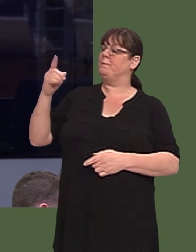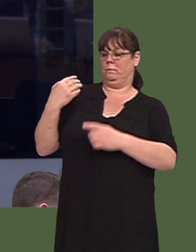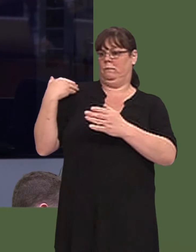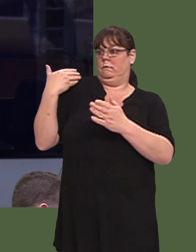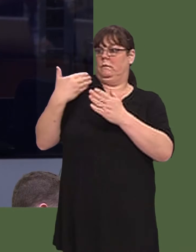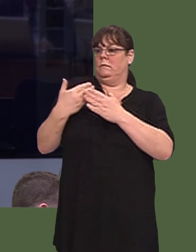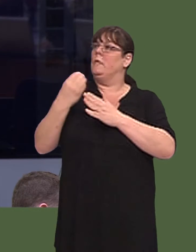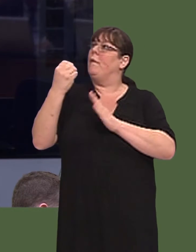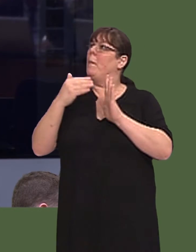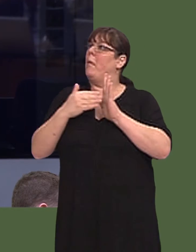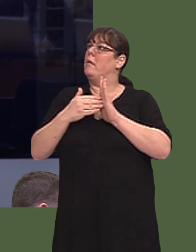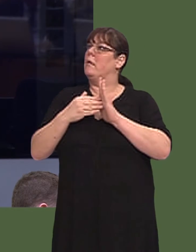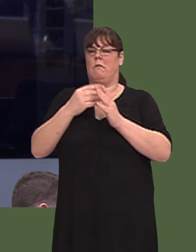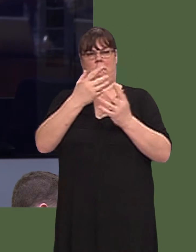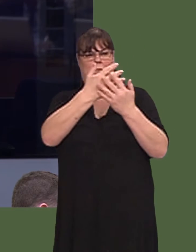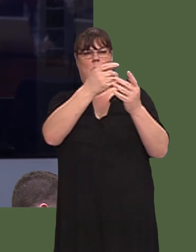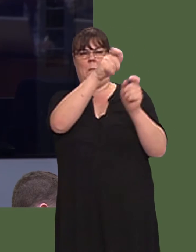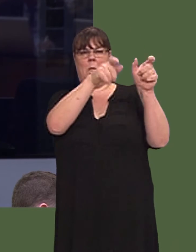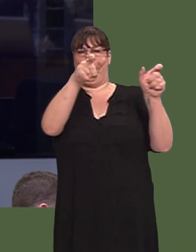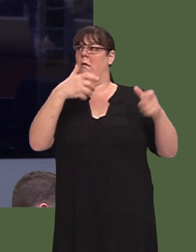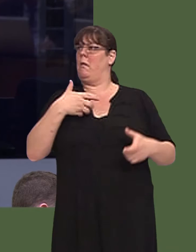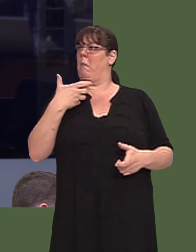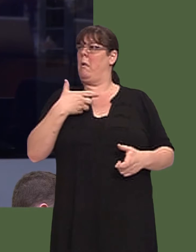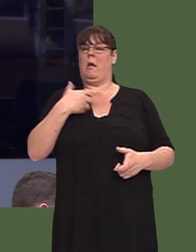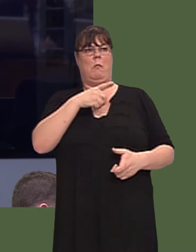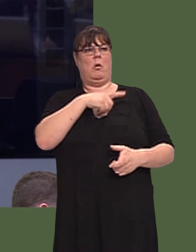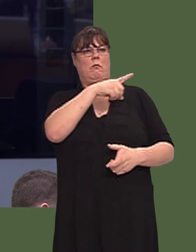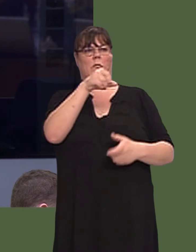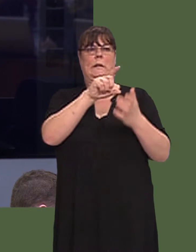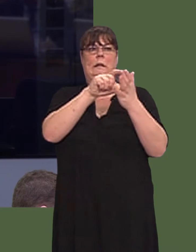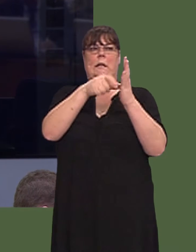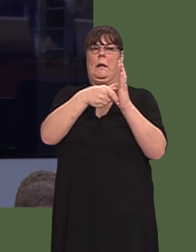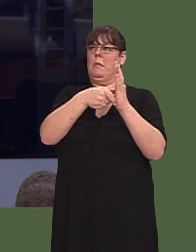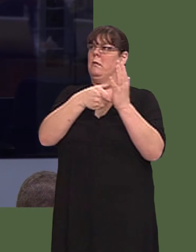few months Iíve received a number of complaints about the ability of disabled people to use